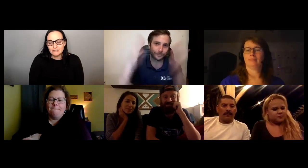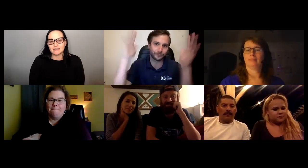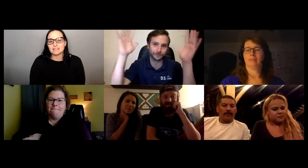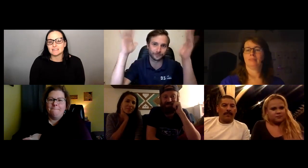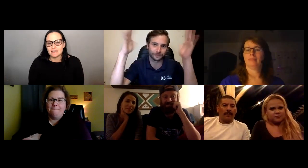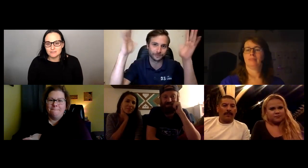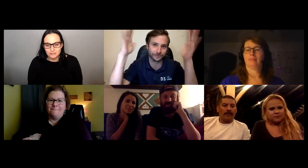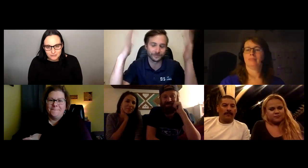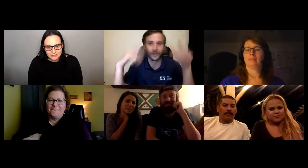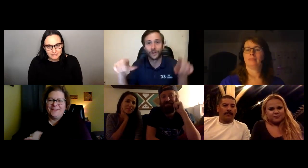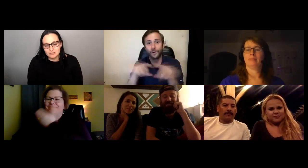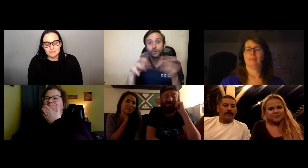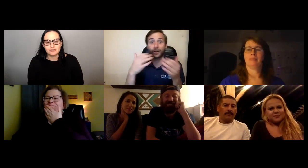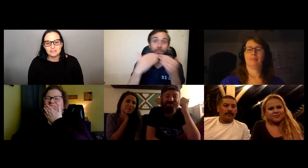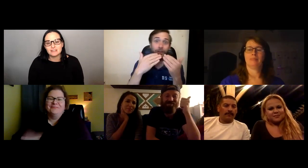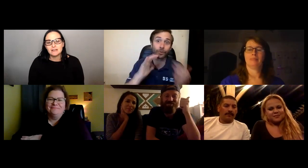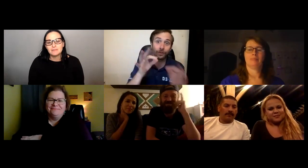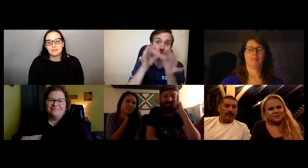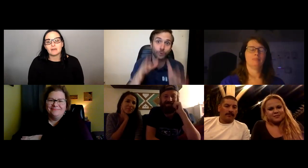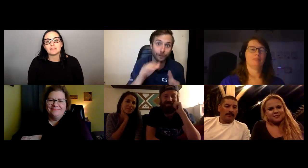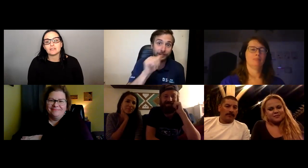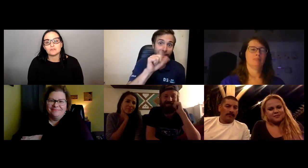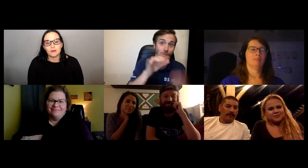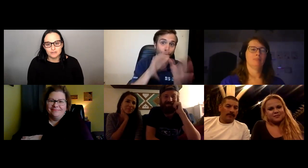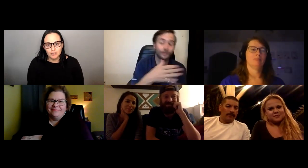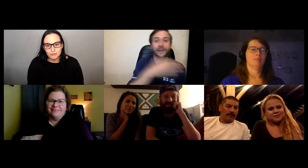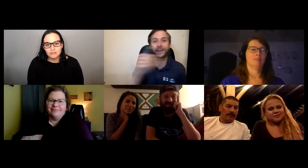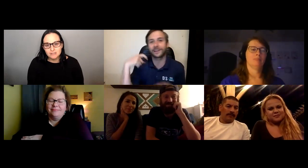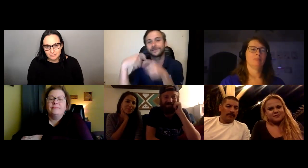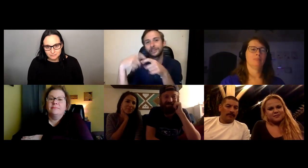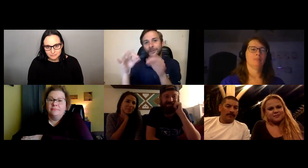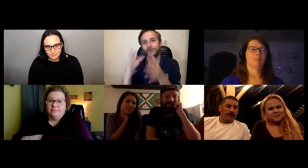raising a deaf children or deaf children